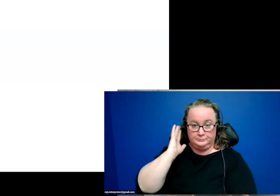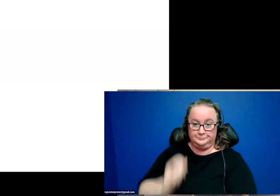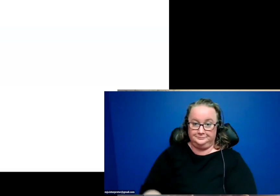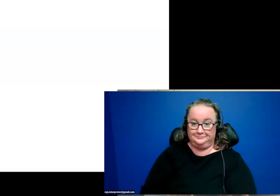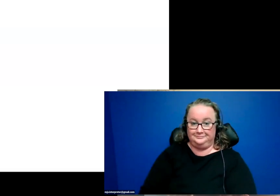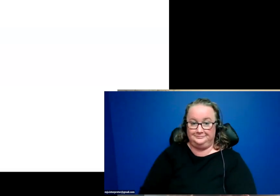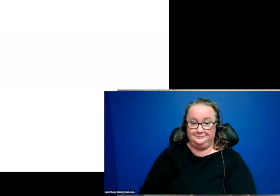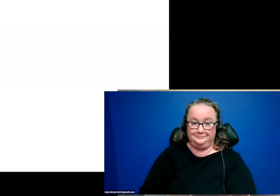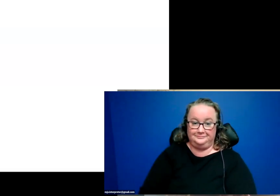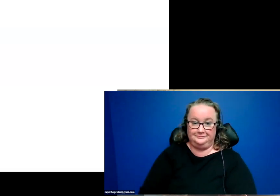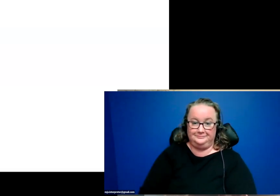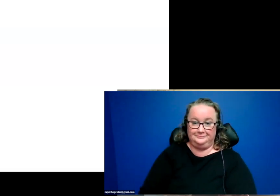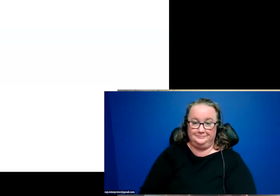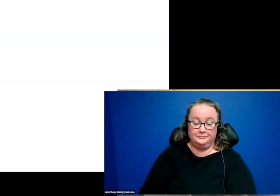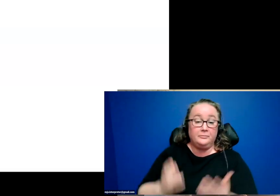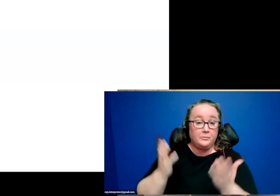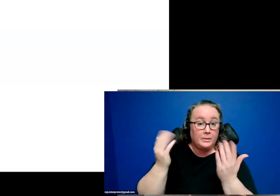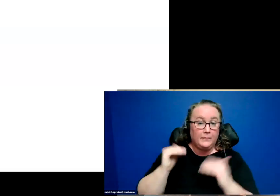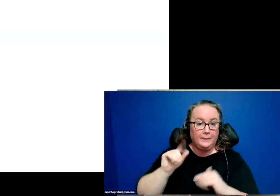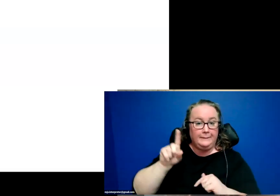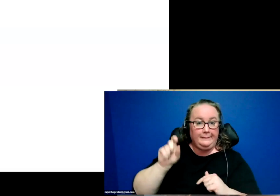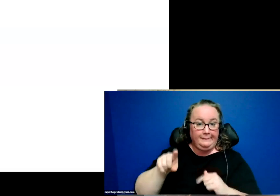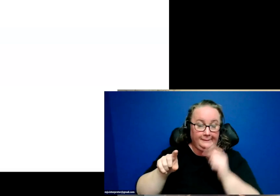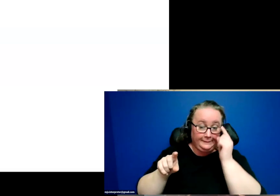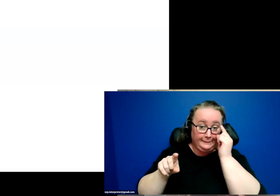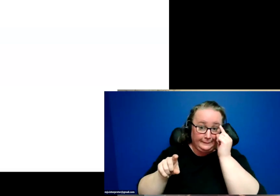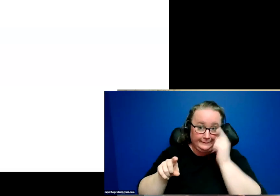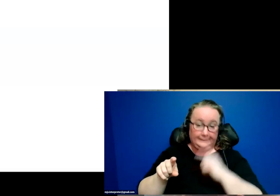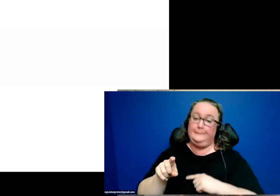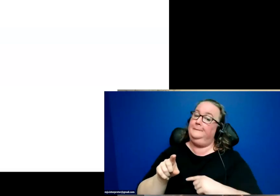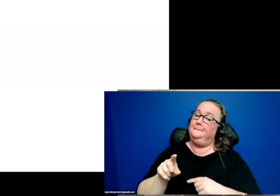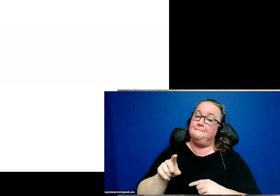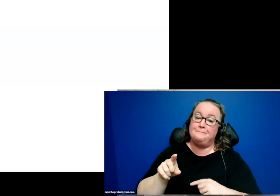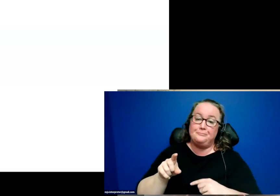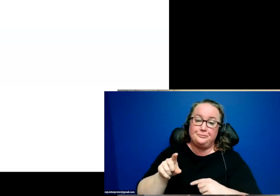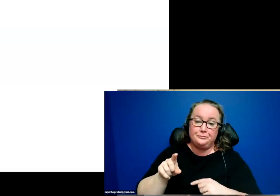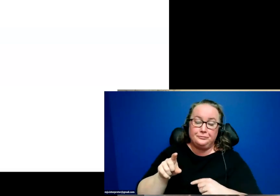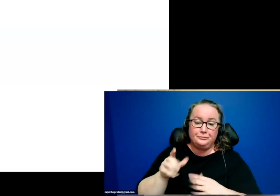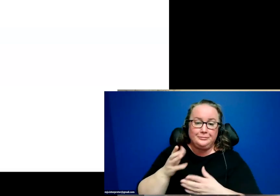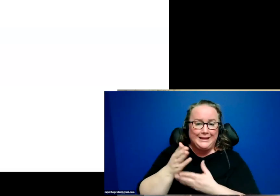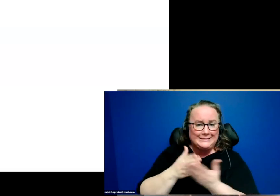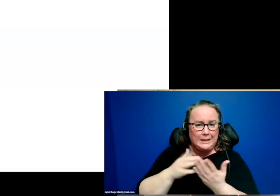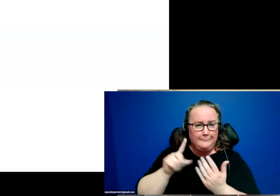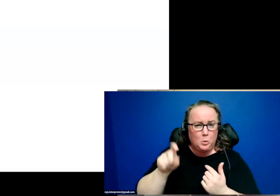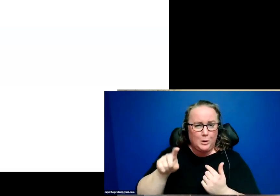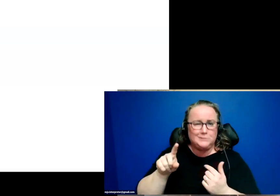This is Ayesha again. Some of the questions are a little similar.